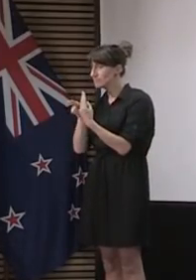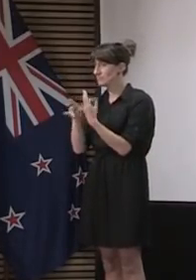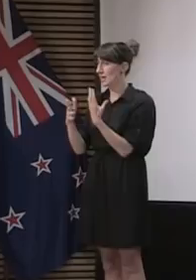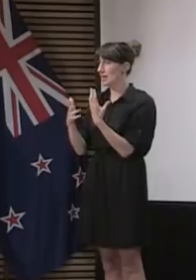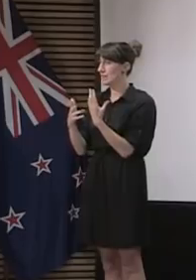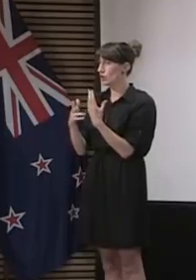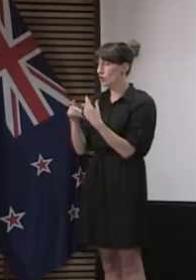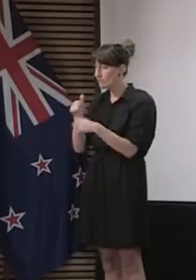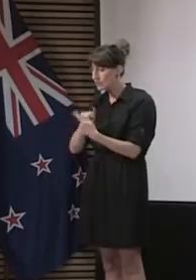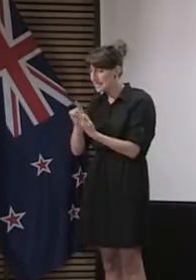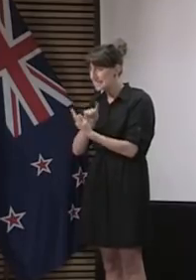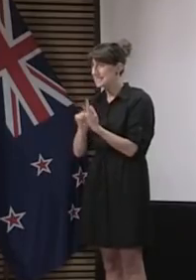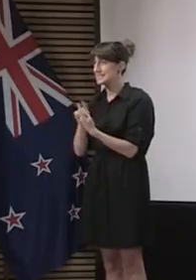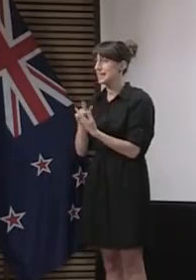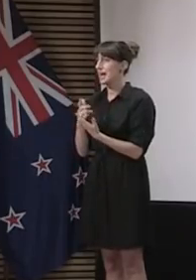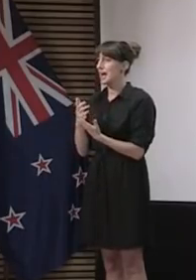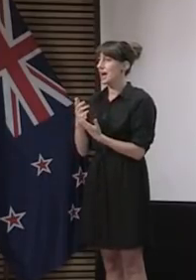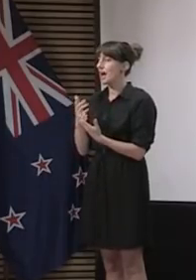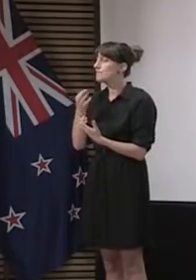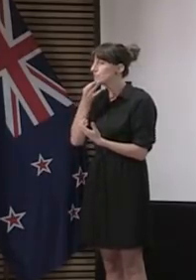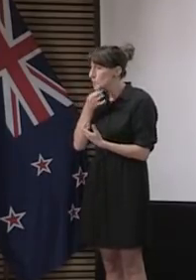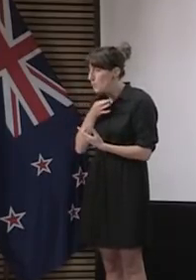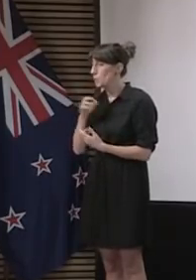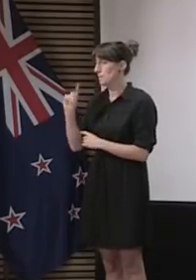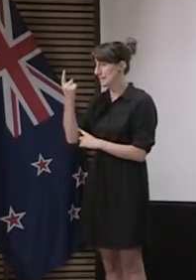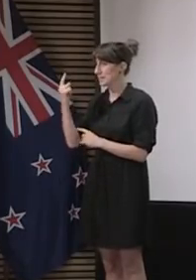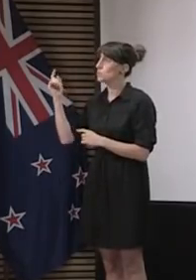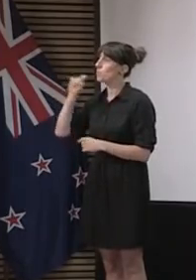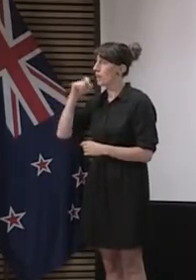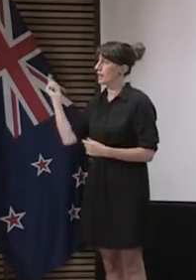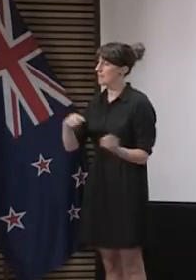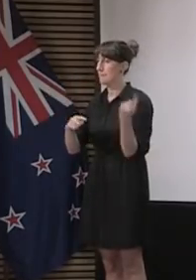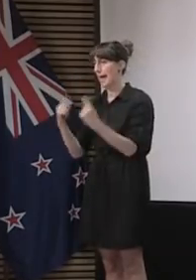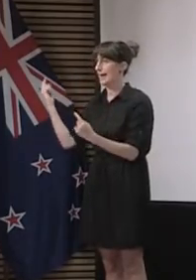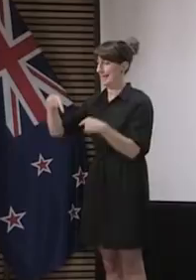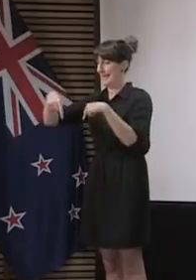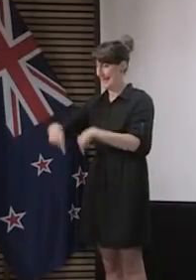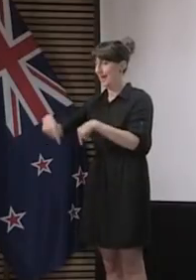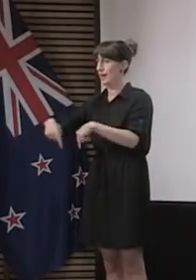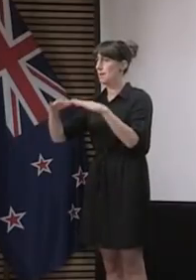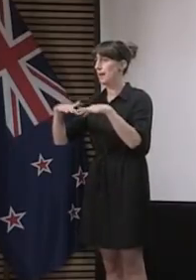So I do expectwe will have a few moreministers who will beavailable here. That willinclude the health minister.